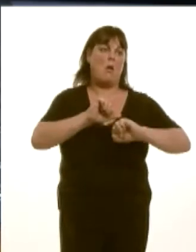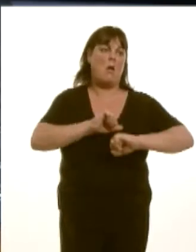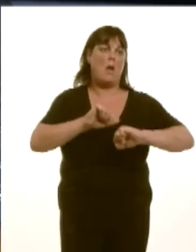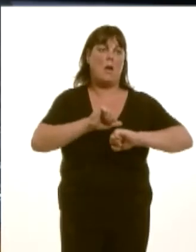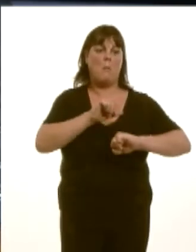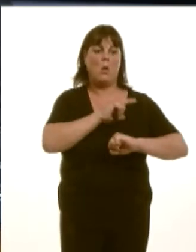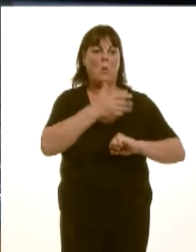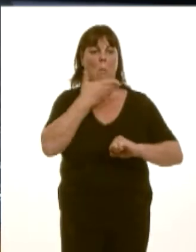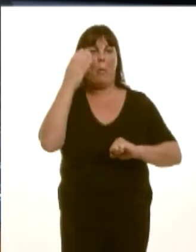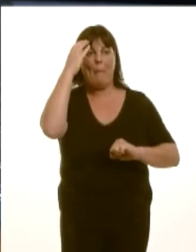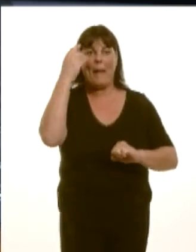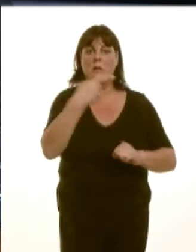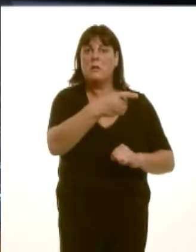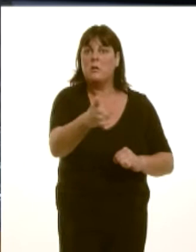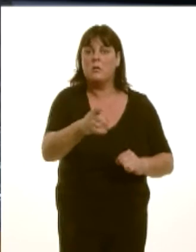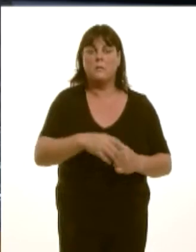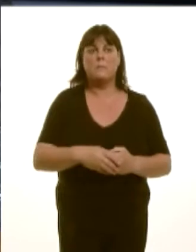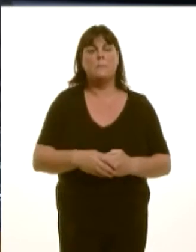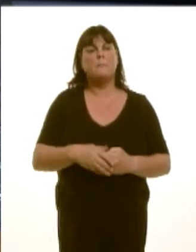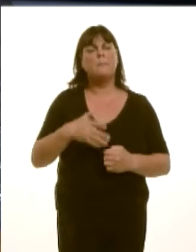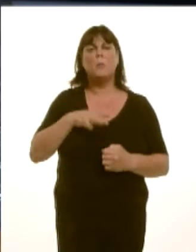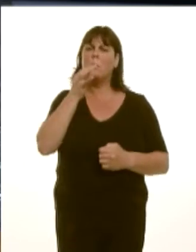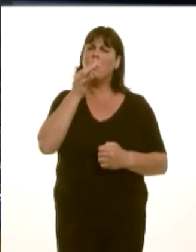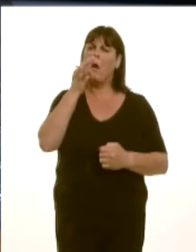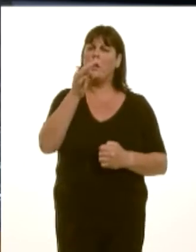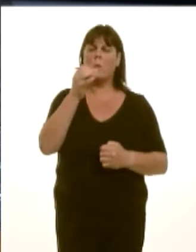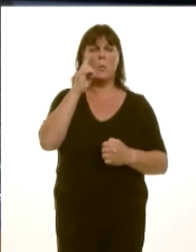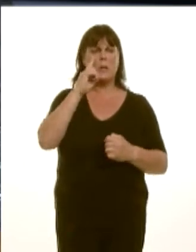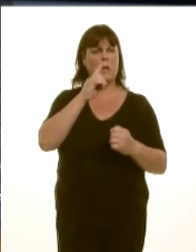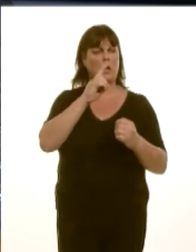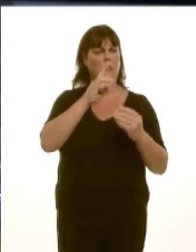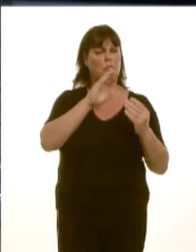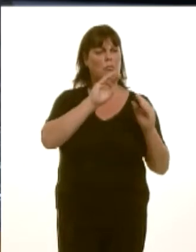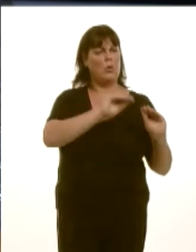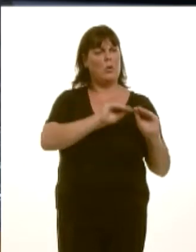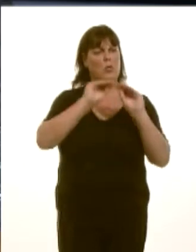When would you anticipate that we will see the dramatic improvements in delayed transfers of care that we need to see?